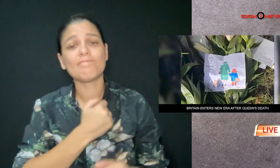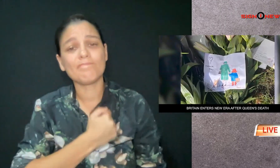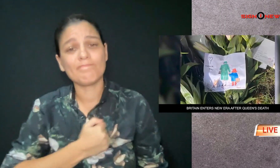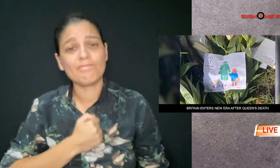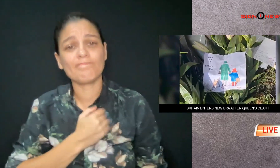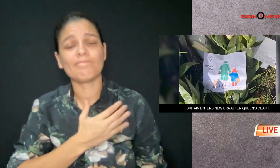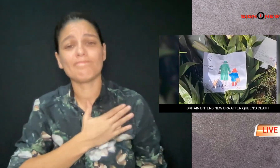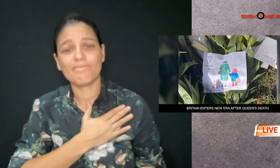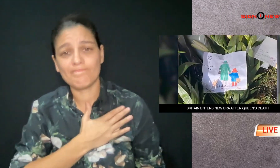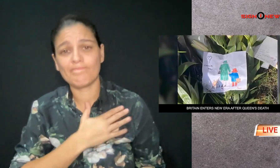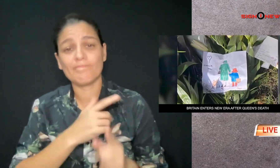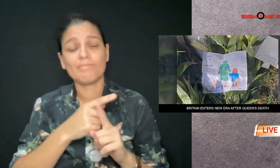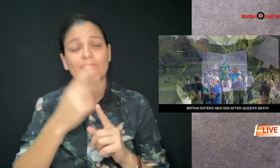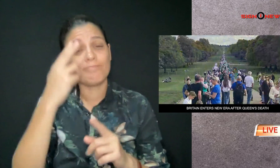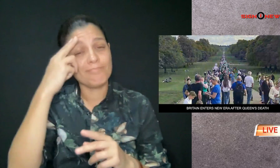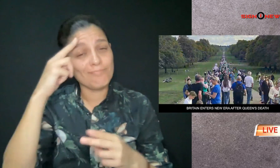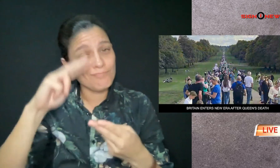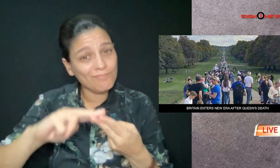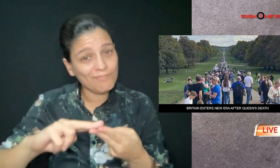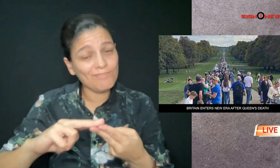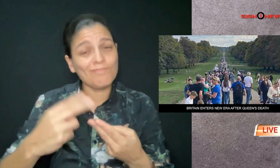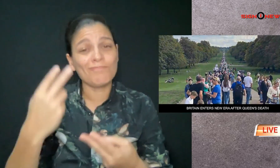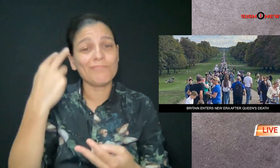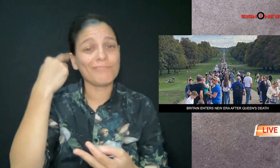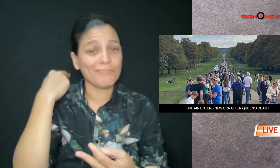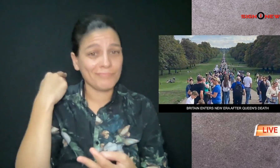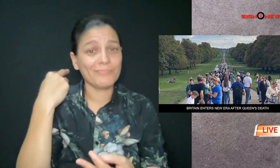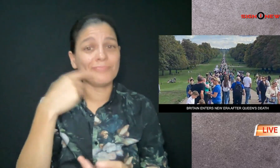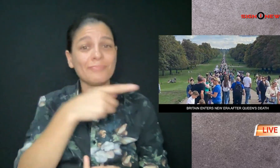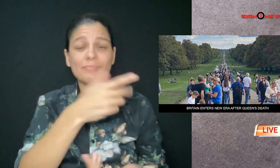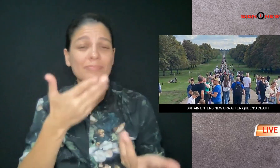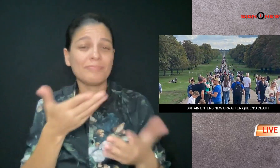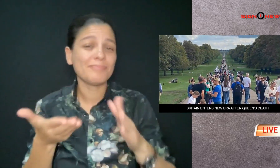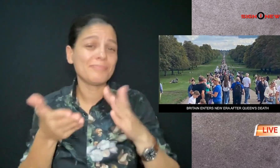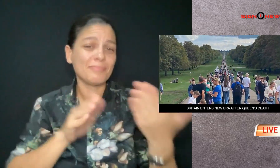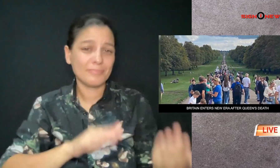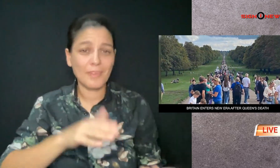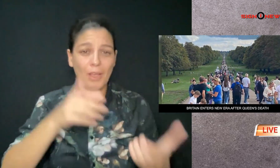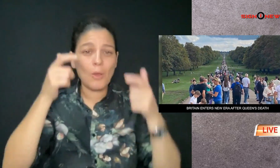the British people continue to share their condolences and memories after the death of